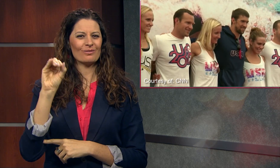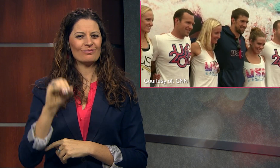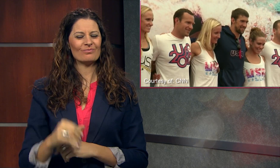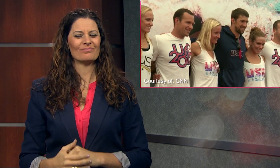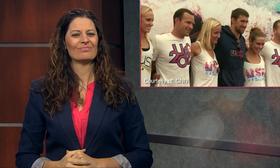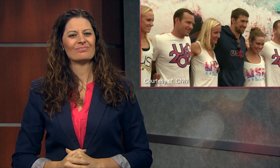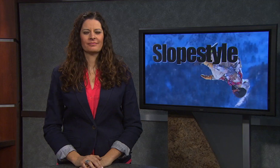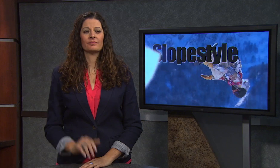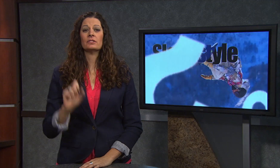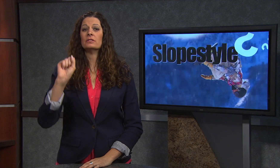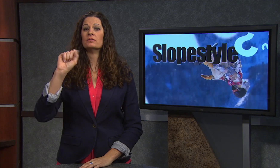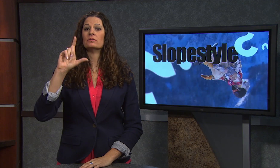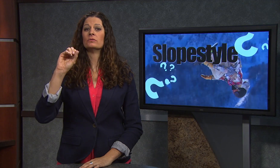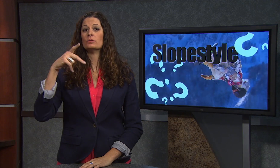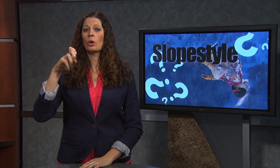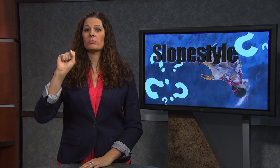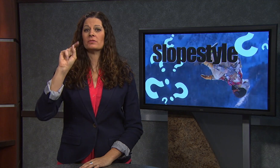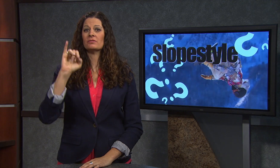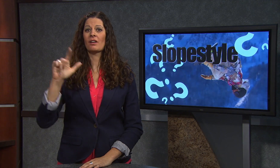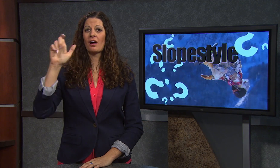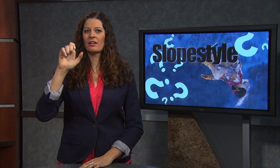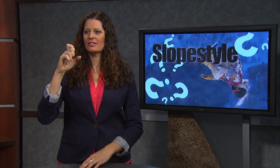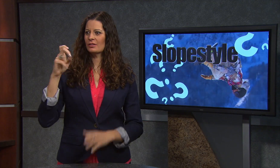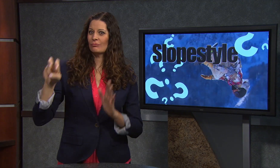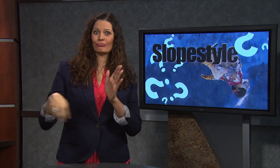IN RIO.